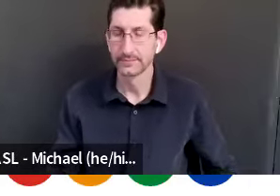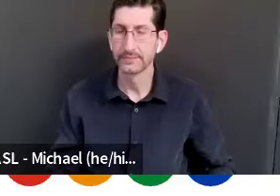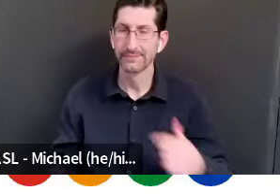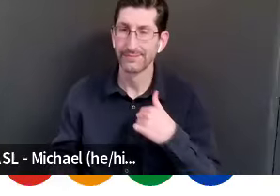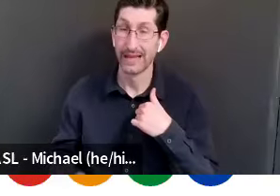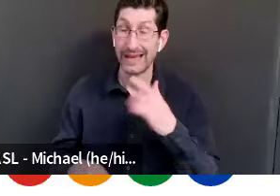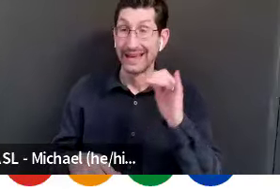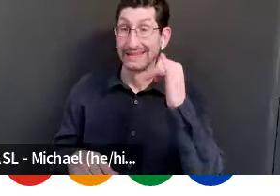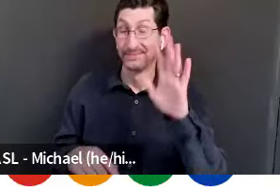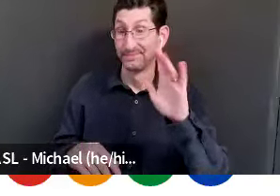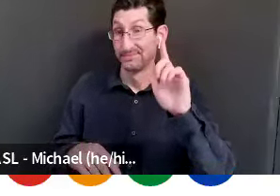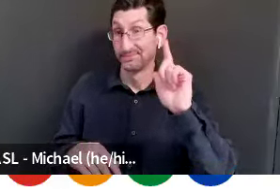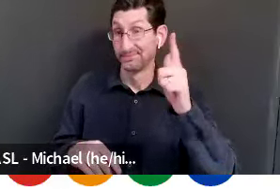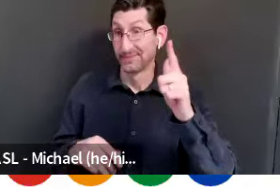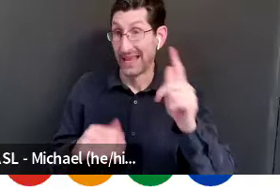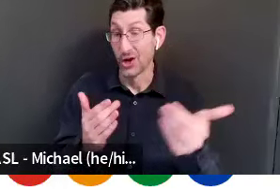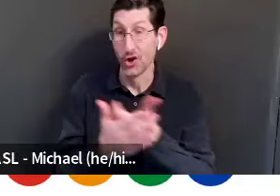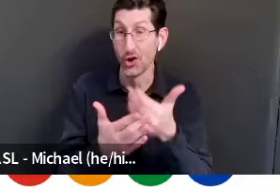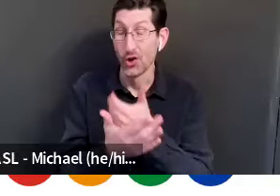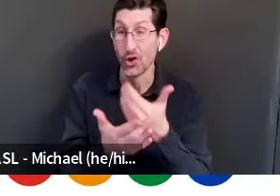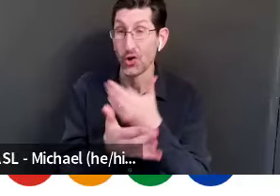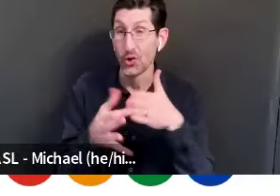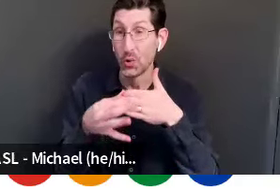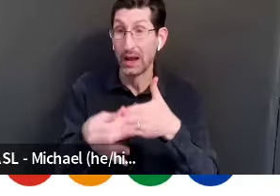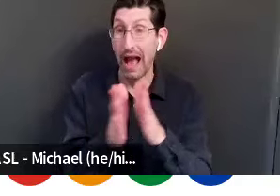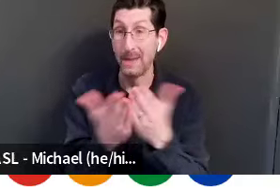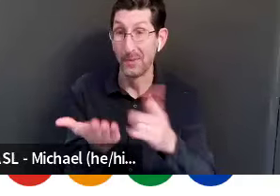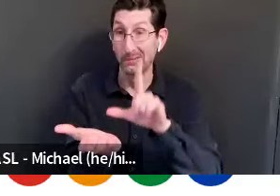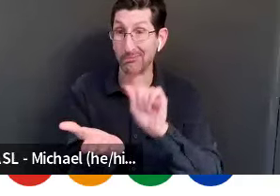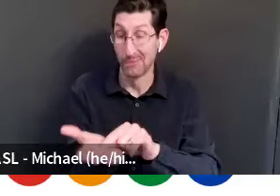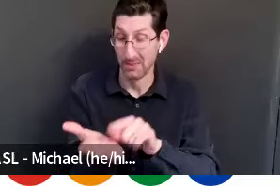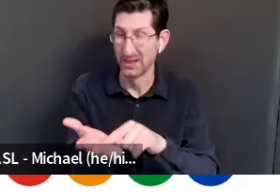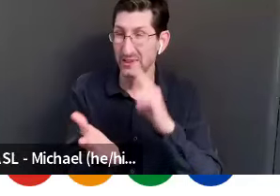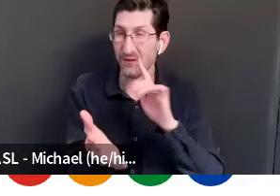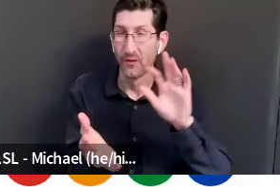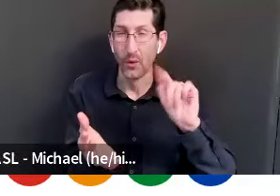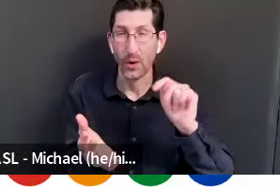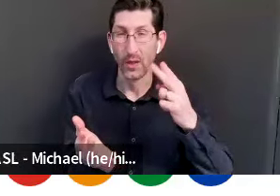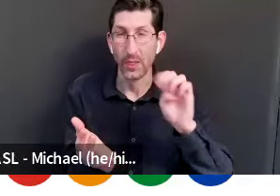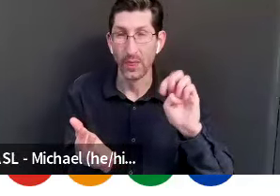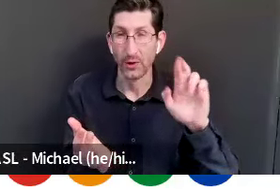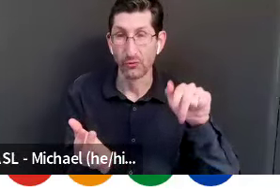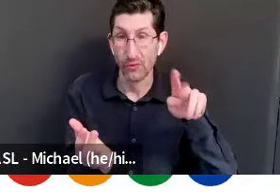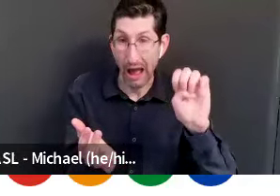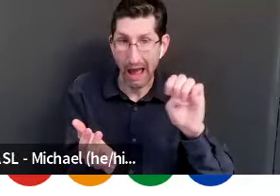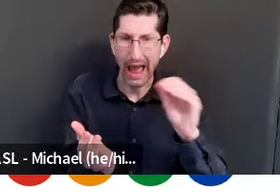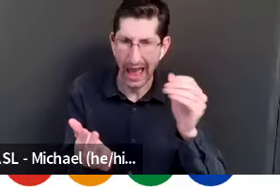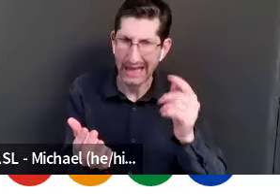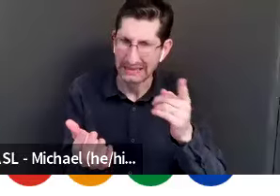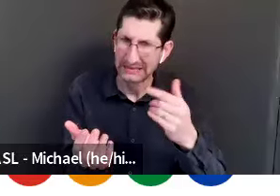THE REASON I BRING IT UP AND THE I'M CONCERNED WHEN THE NEW GUIDEBOOK COMES OUT REGARDING THE RIDE.